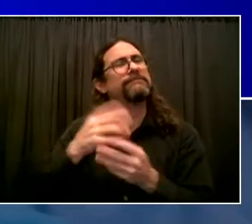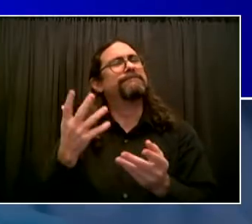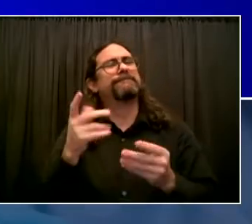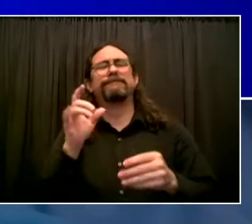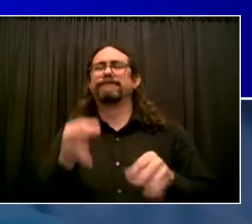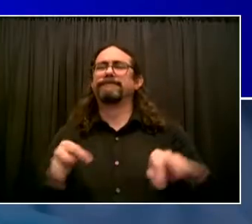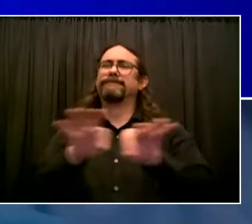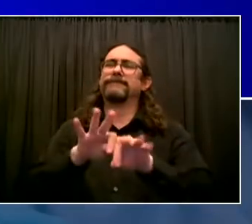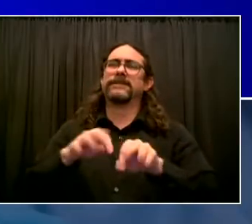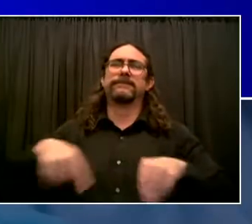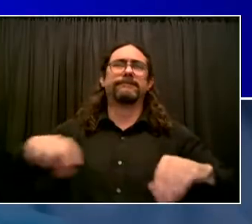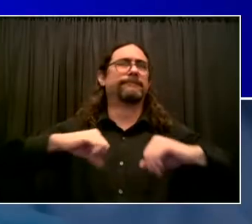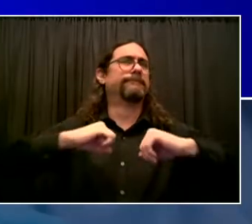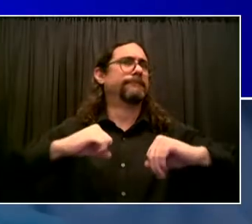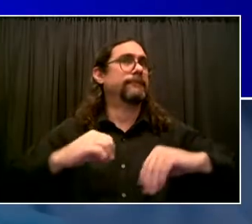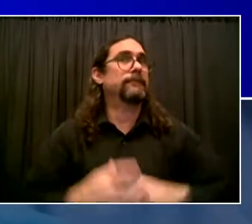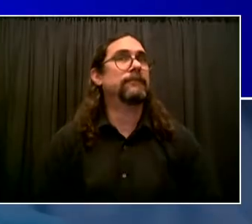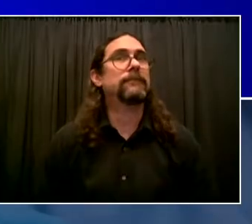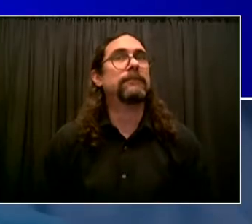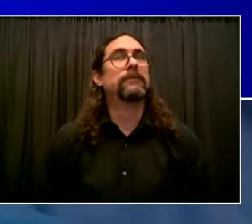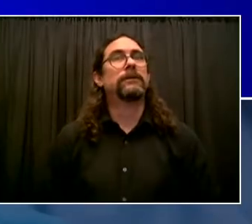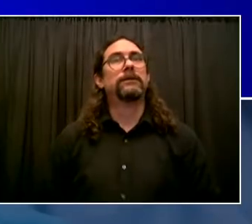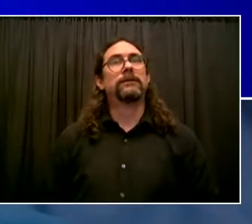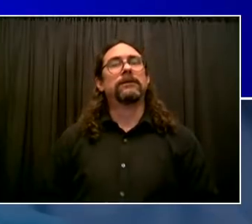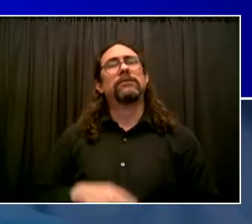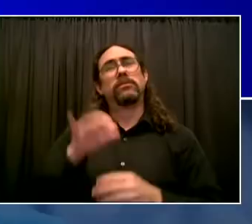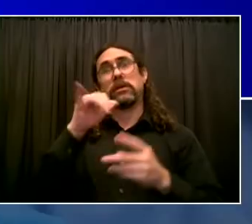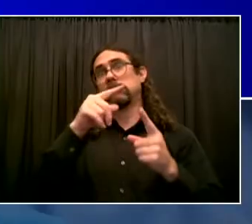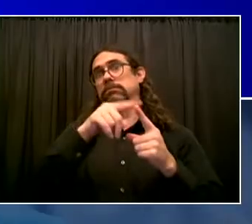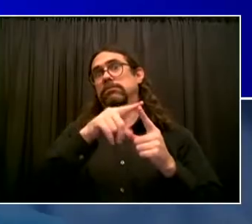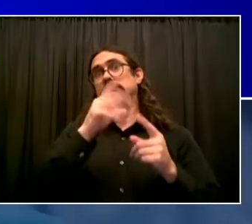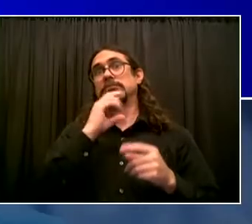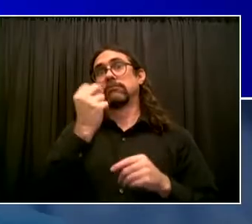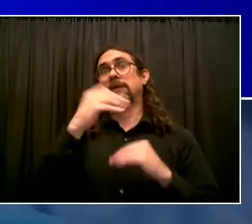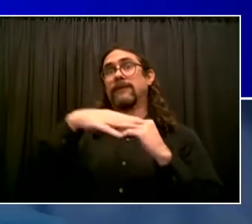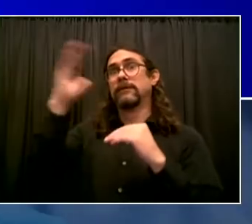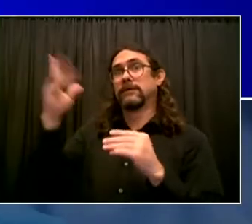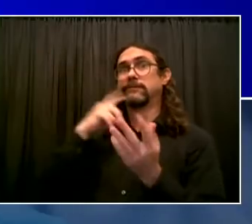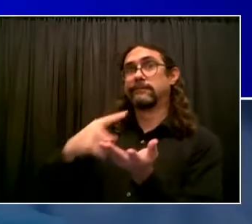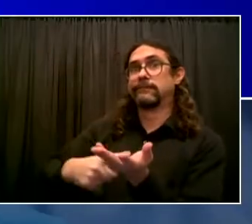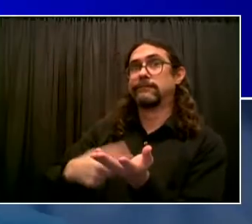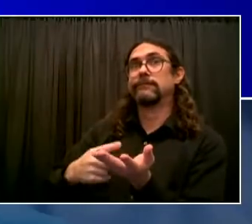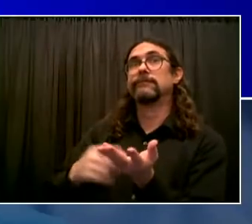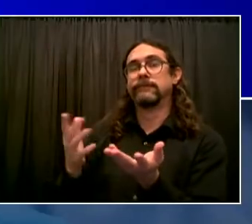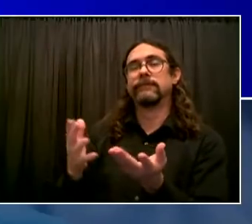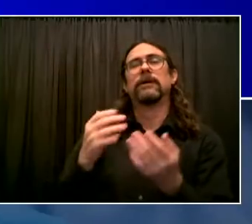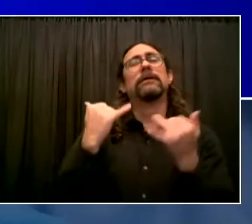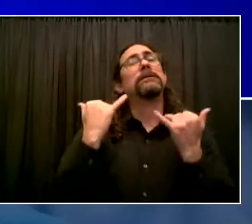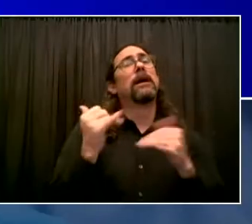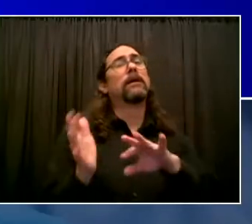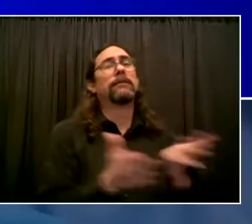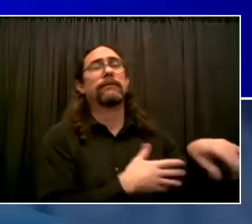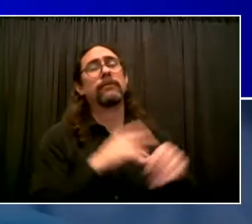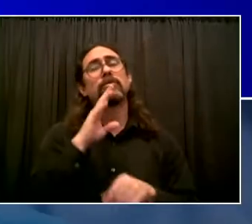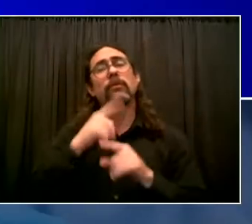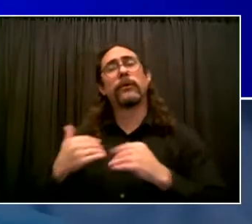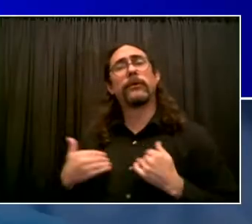IS EXACTLY THE TIME YOU SHOULD GET IT. YOU SHOULD FEEL URGENCY BECAUSE OF THE CHALENLGES WITH COVID-19 POTENTIALLY LATER. NOW THE KEY TO THE YOUNGEST NEW YORKERS, VACCINATION 5 TO